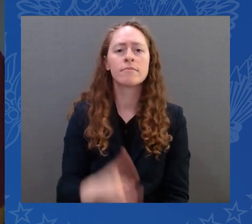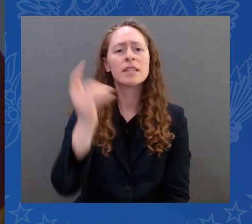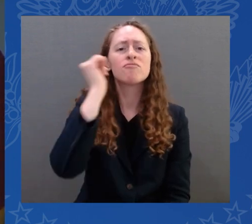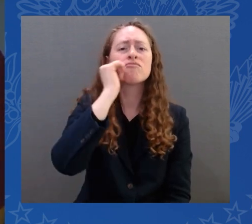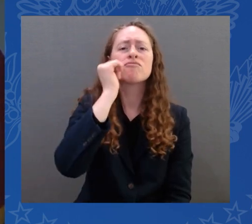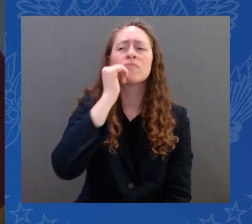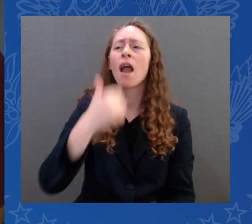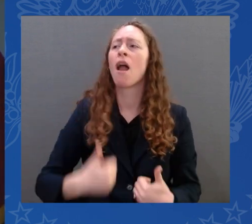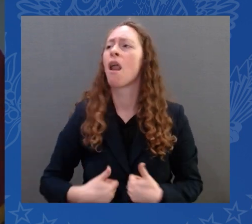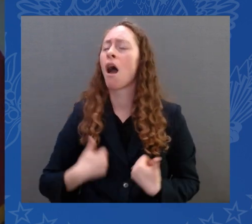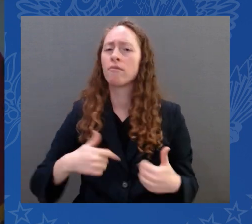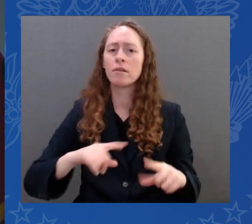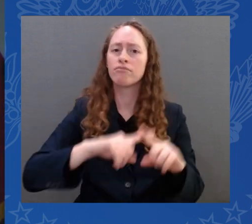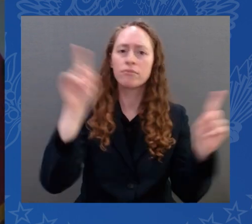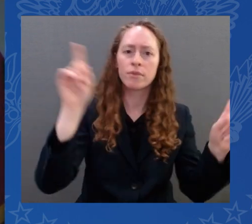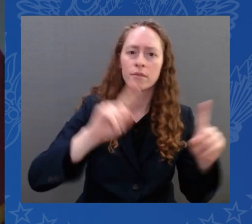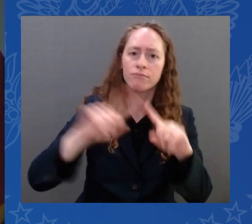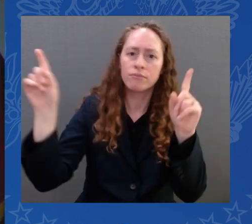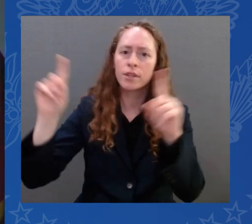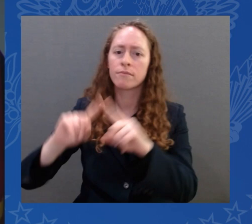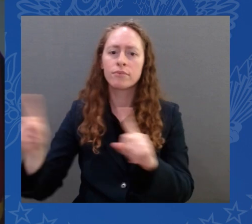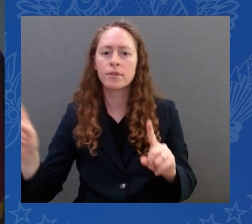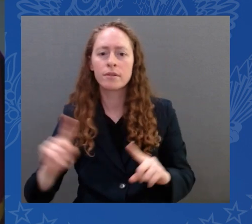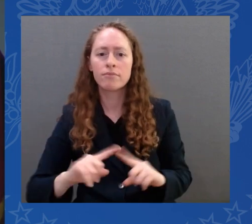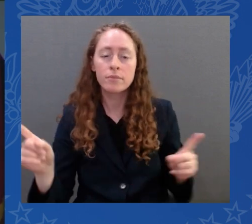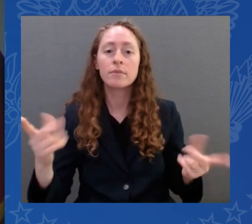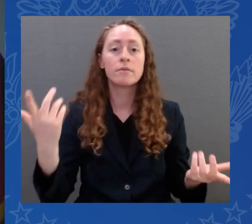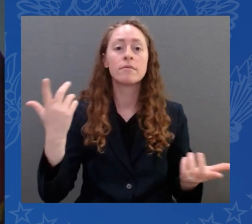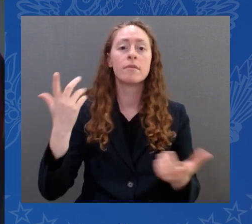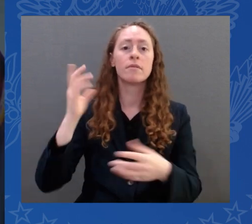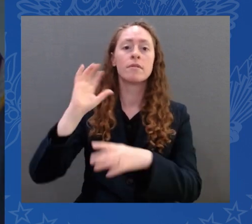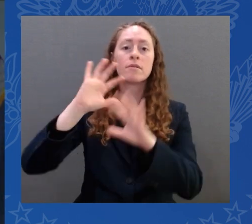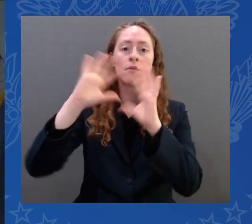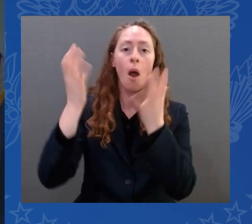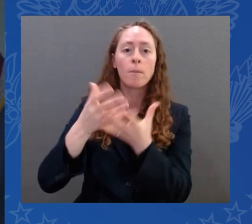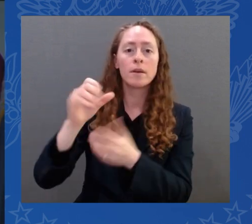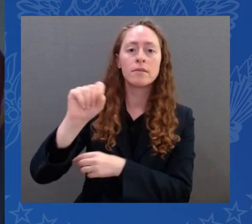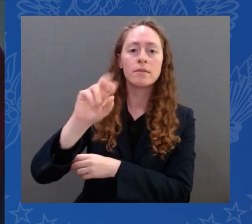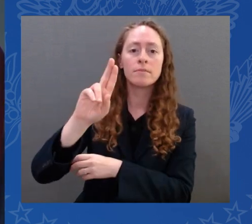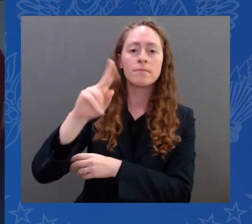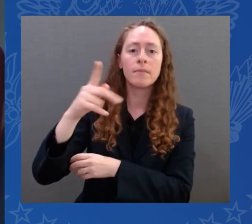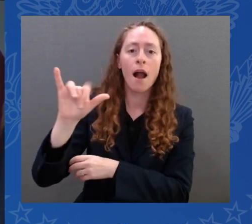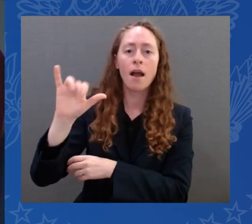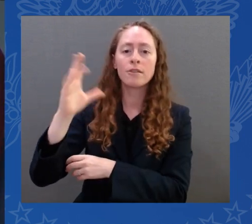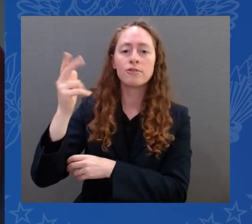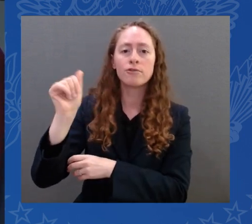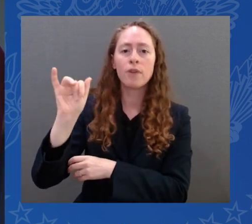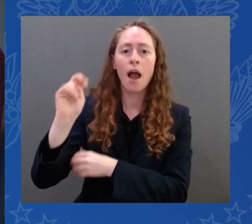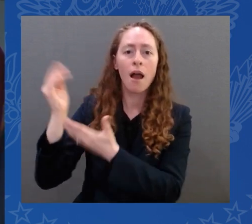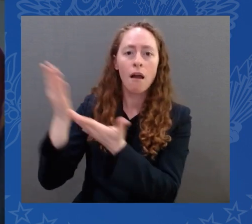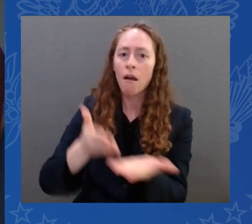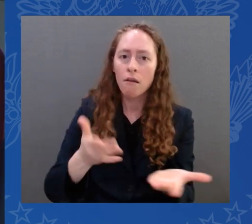causing significant inflation; accelerating the climate crisis that's leading to rising seas